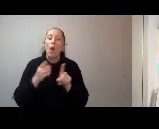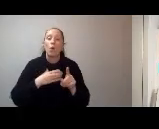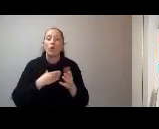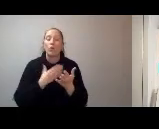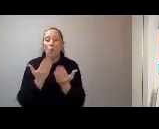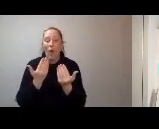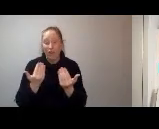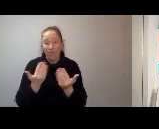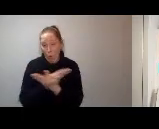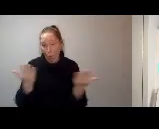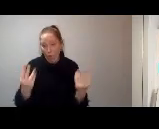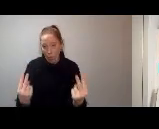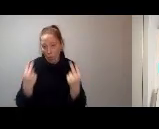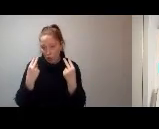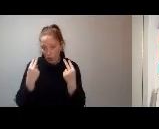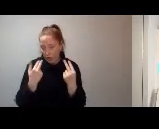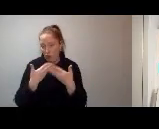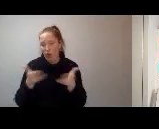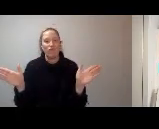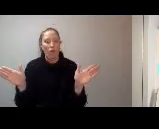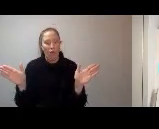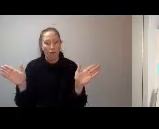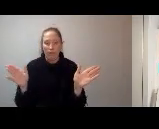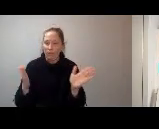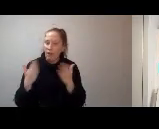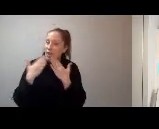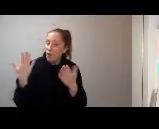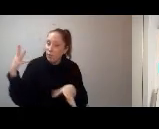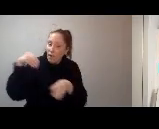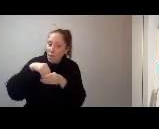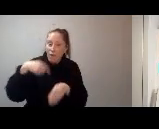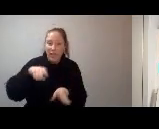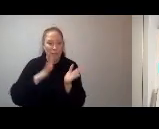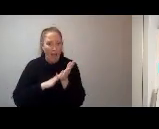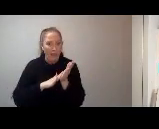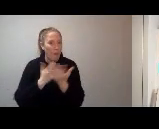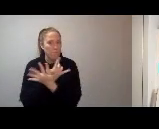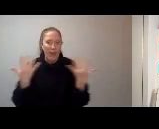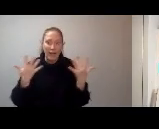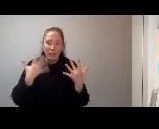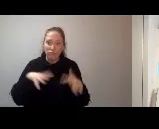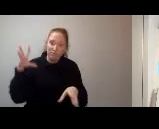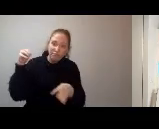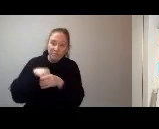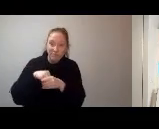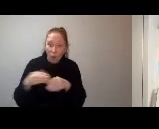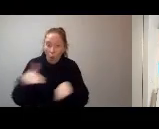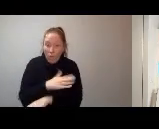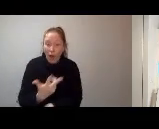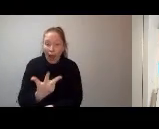Thank you, again, for joining us this month. We have had a great response for this webinar with over 800 people registered,